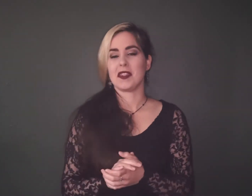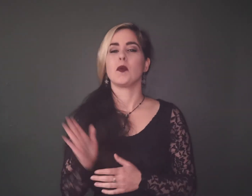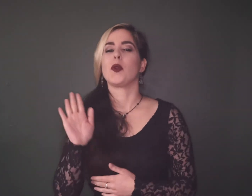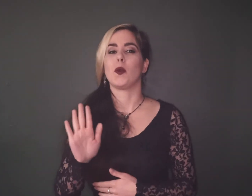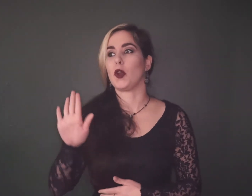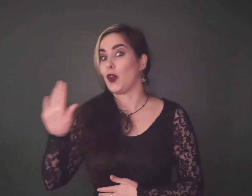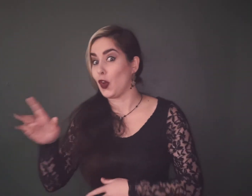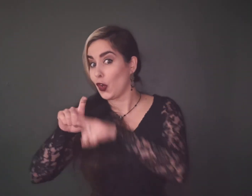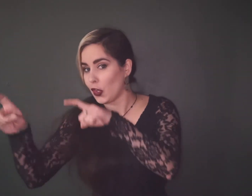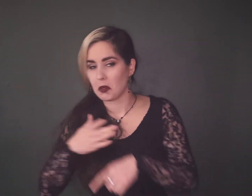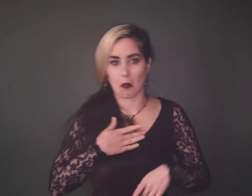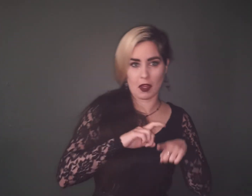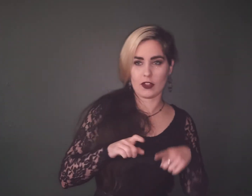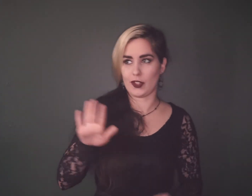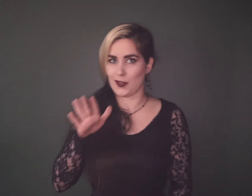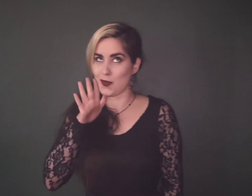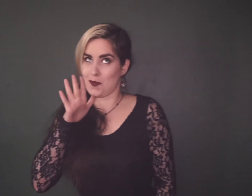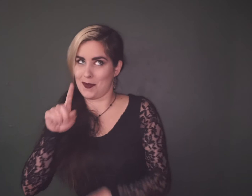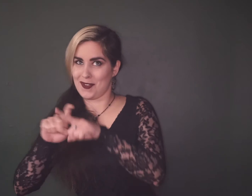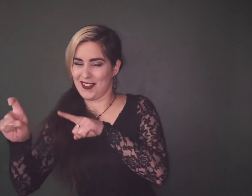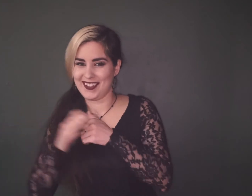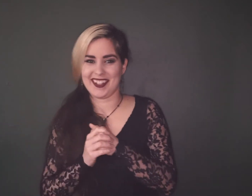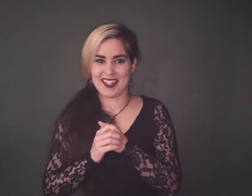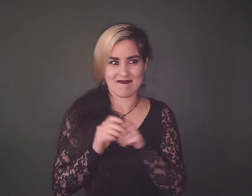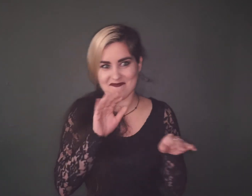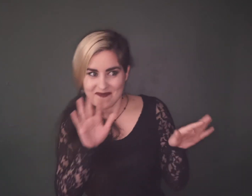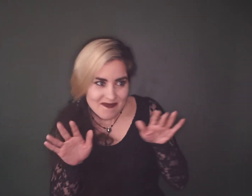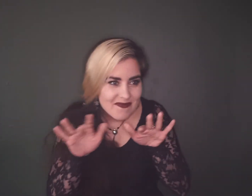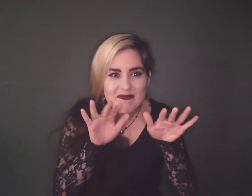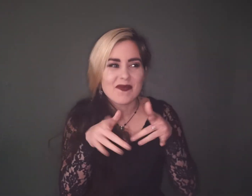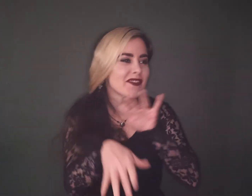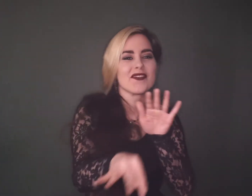Then, we would go into my closet or her closet sometimes her mom's closet